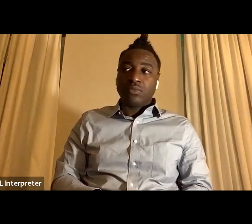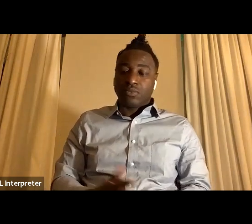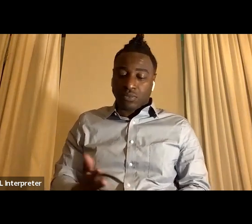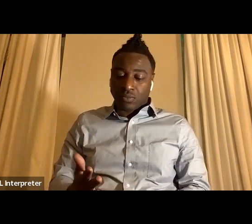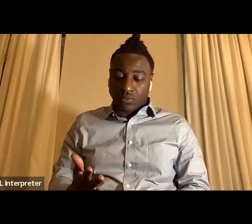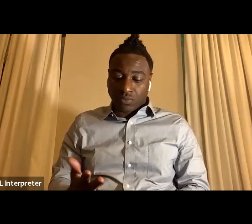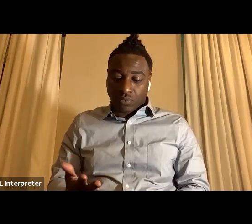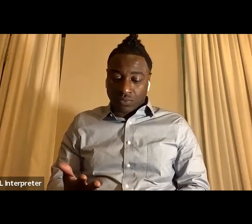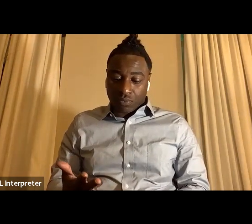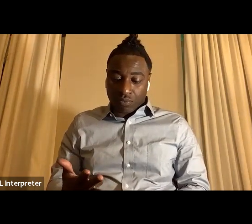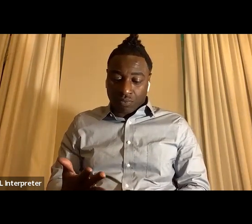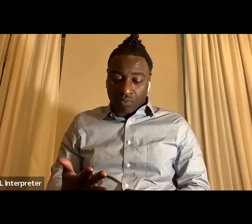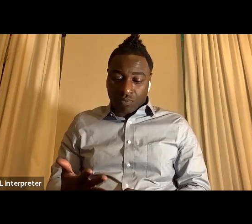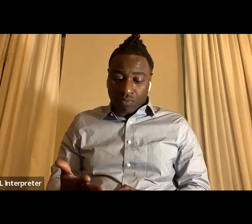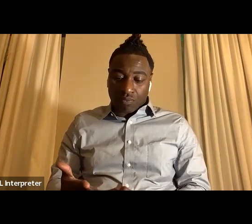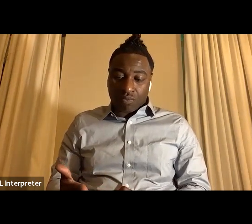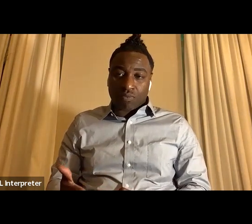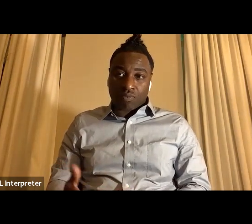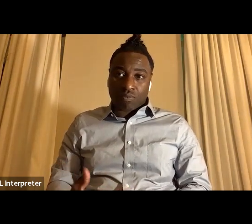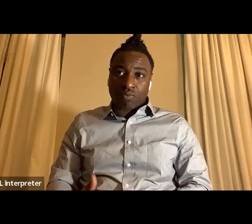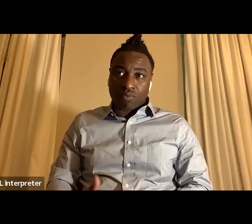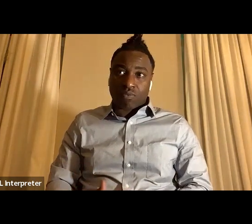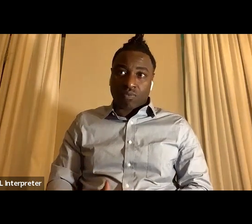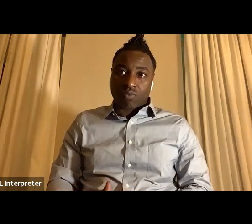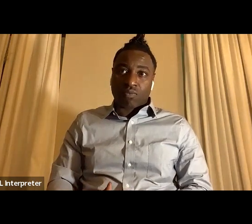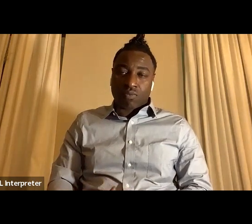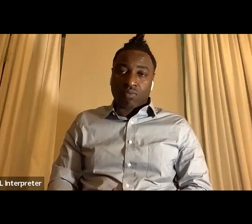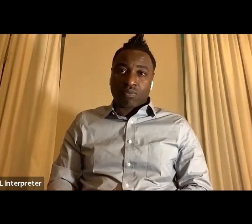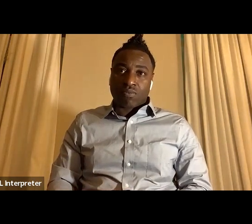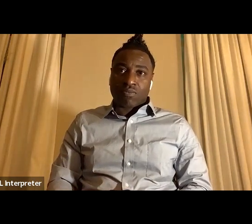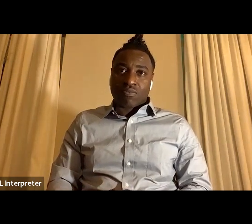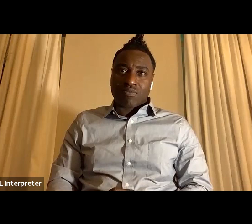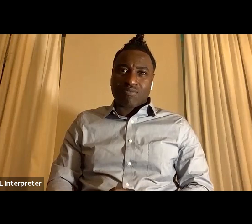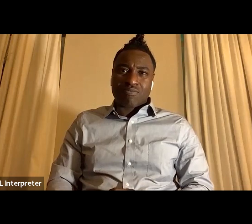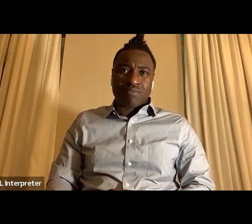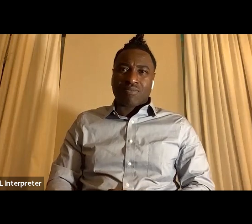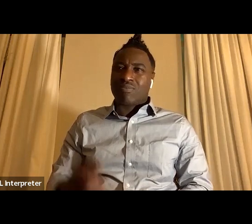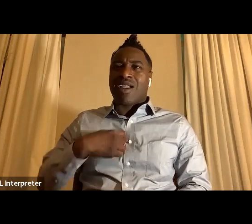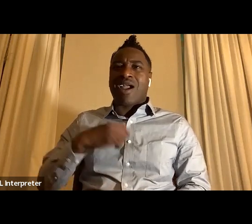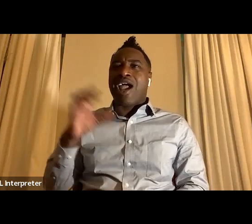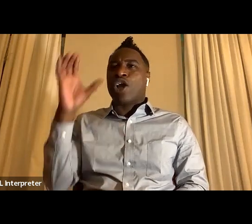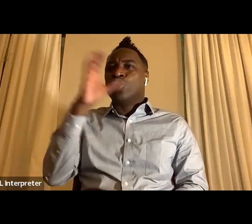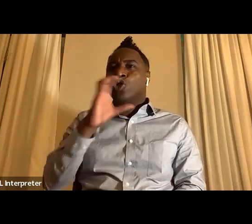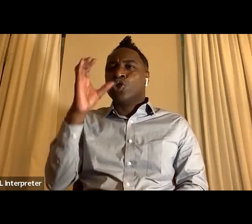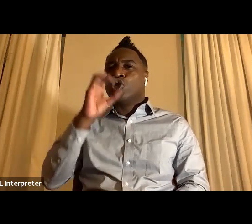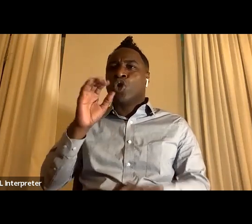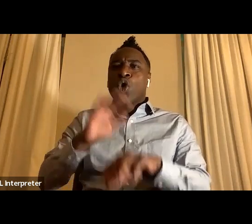you know, like I search online for, like, artists and like, I follow people.